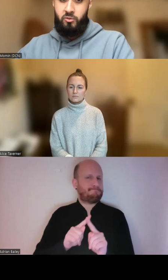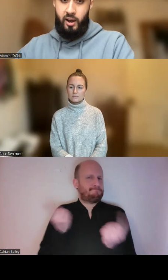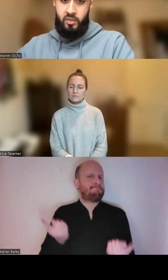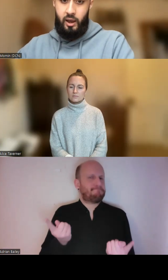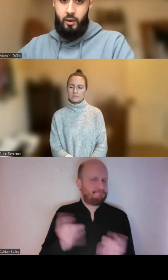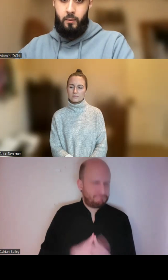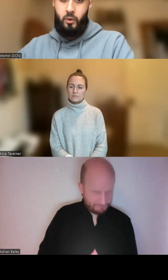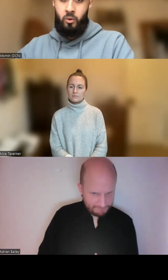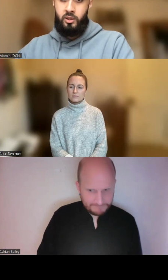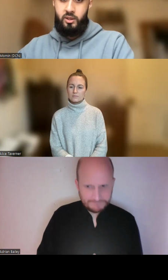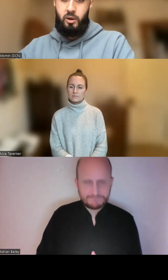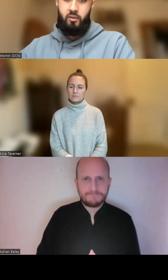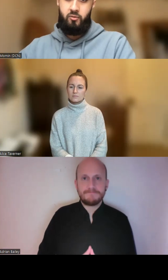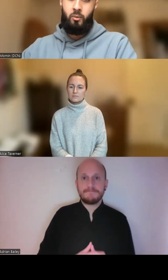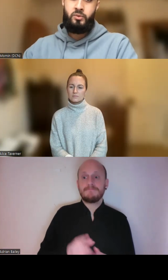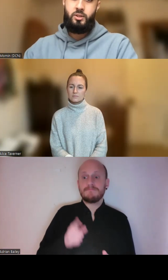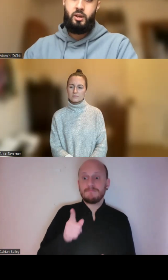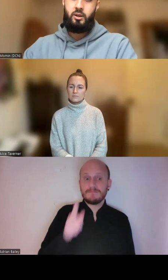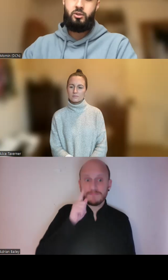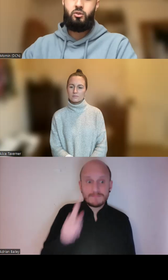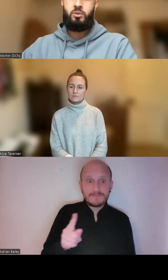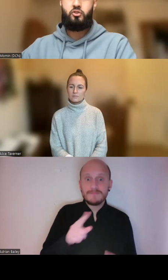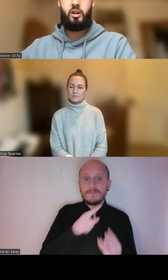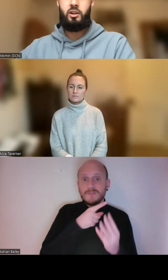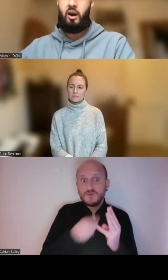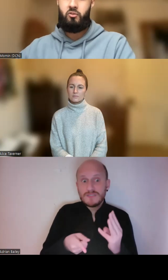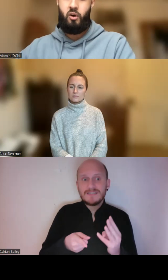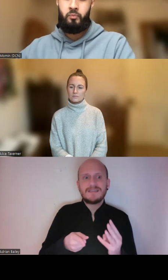You'll find that all of these platforms, the consumers trickle down from.